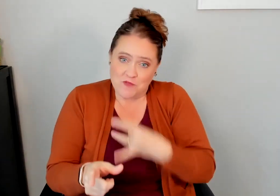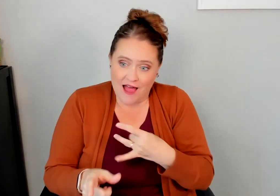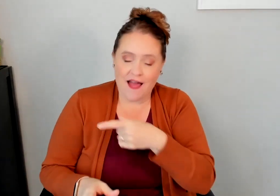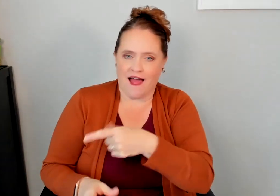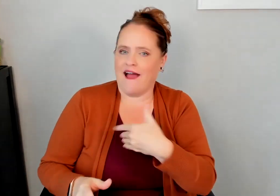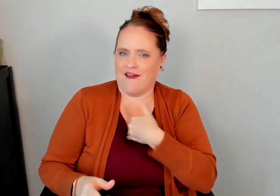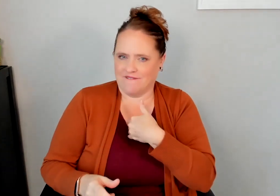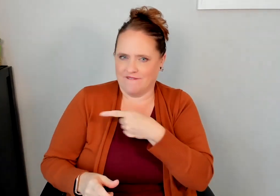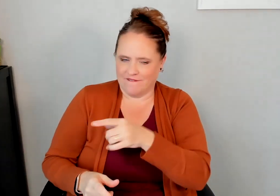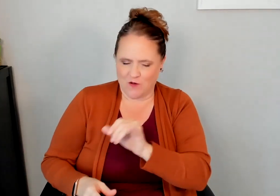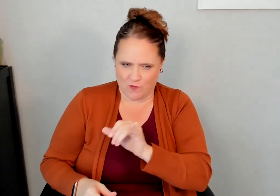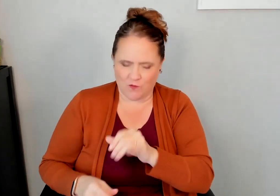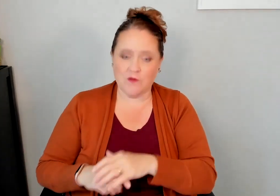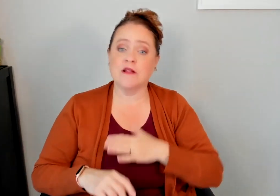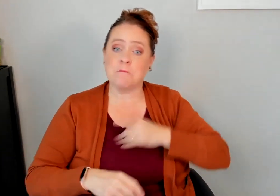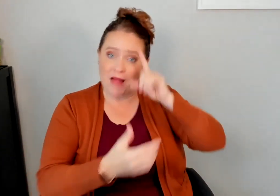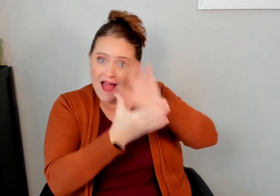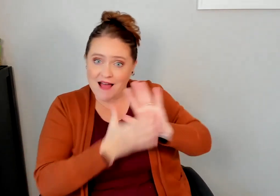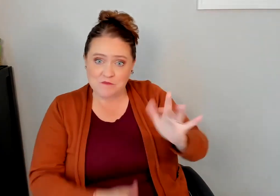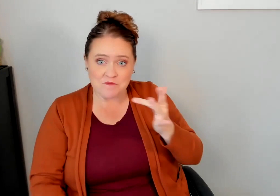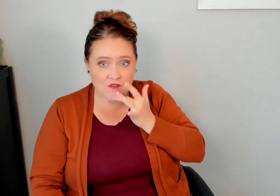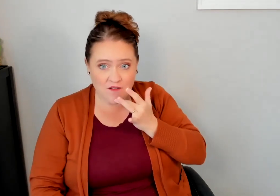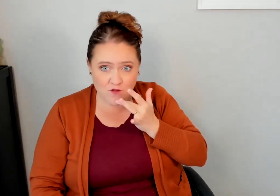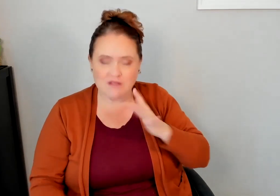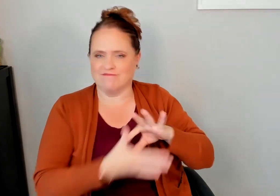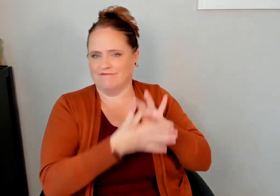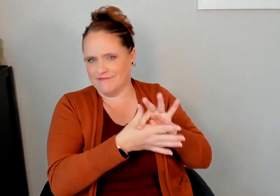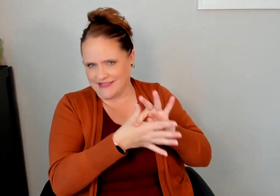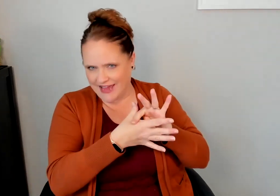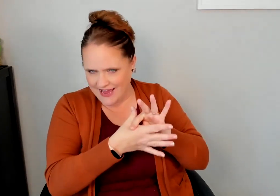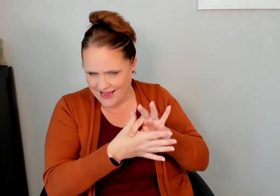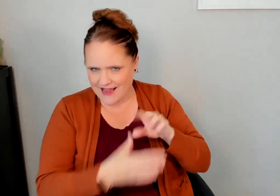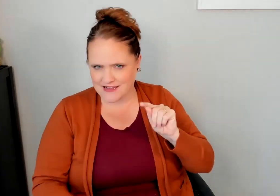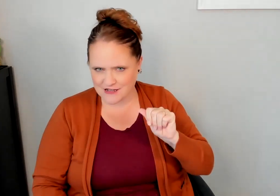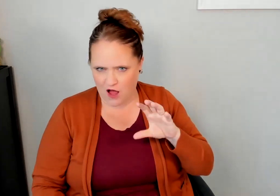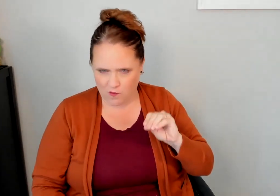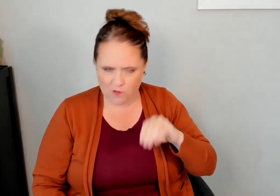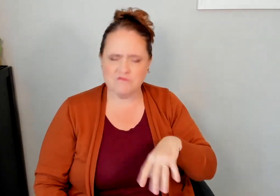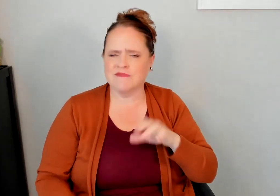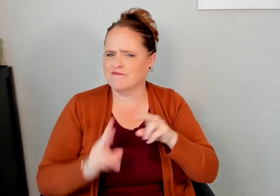uh definitely try it it looks good my husband his favorite was the steak tacos they also